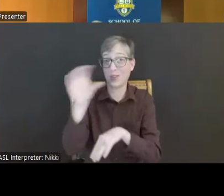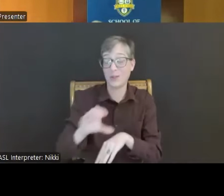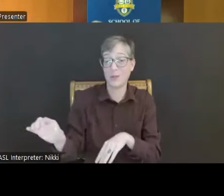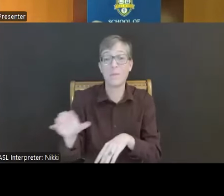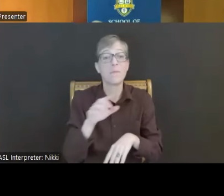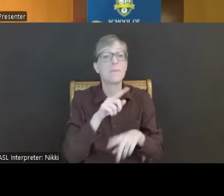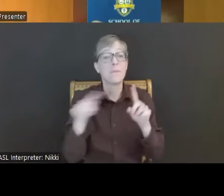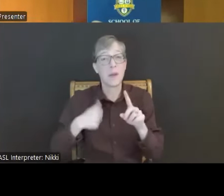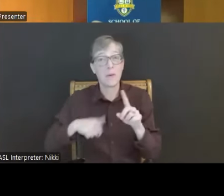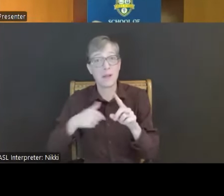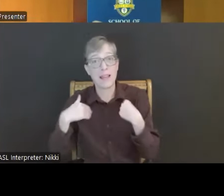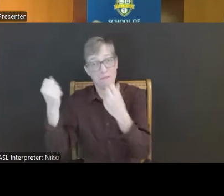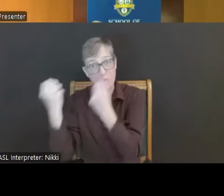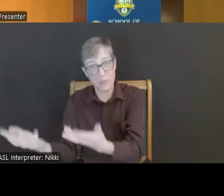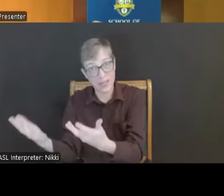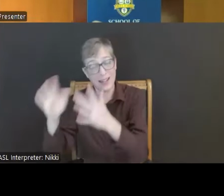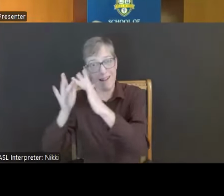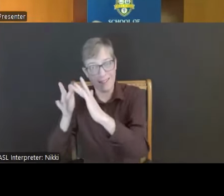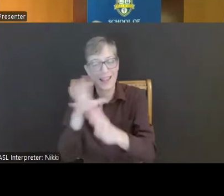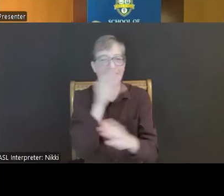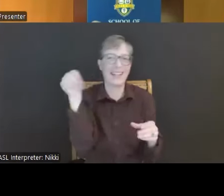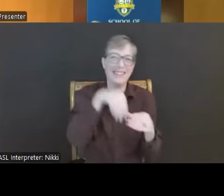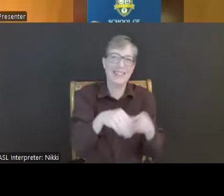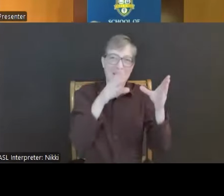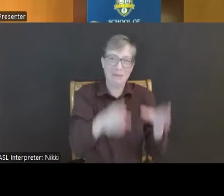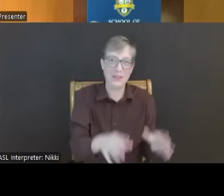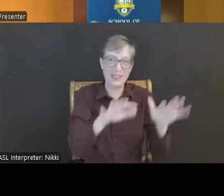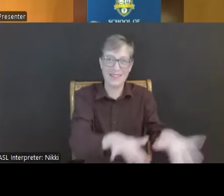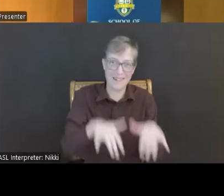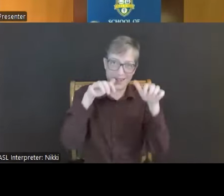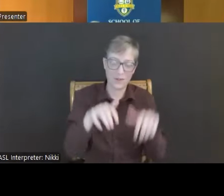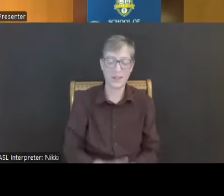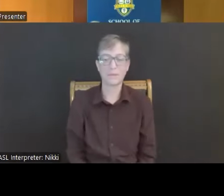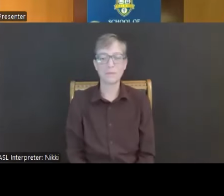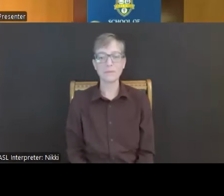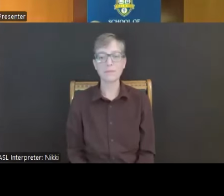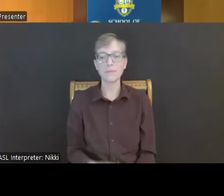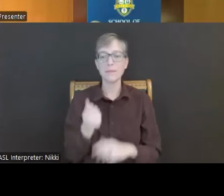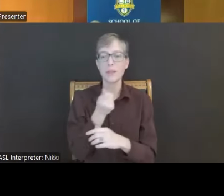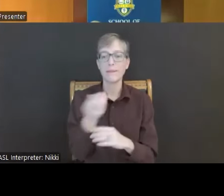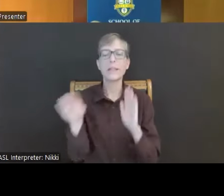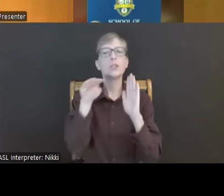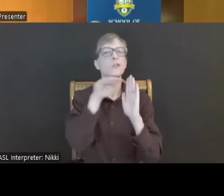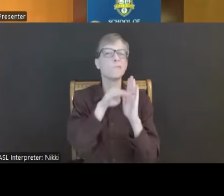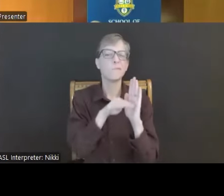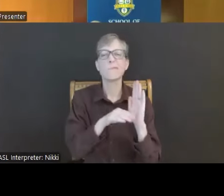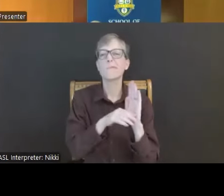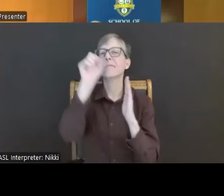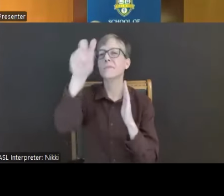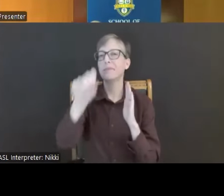glad to have you all here today we um I have a few housekeeping items to go over beforehand um